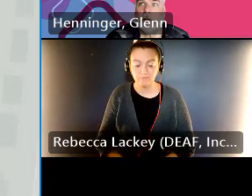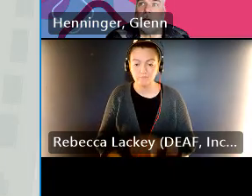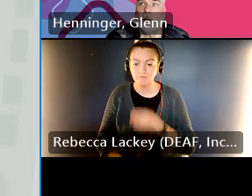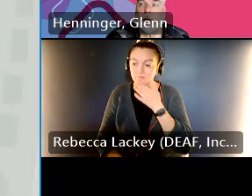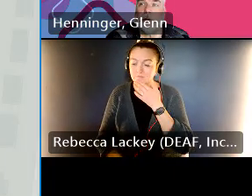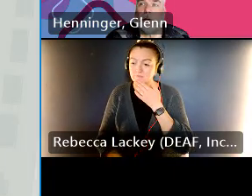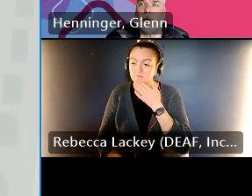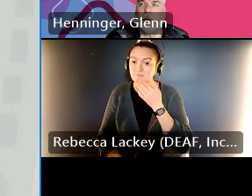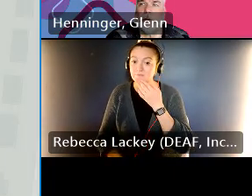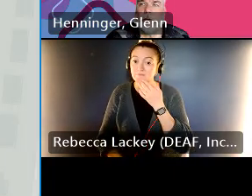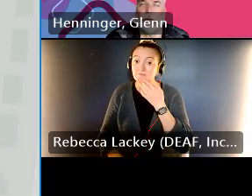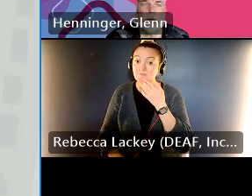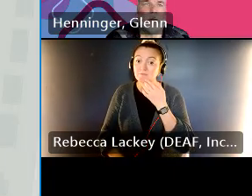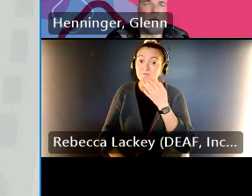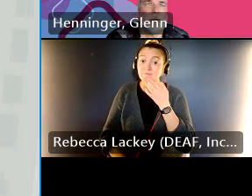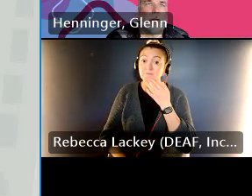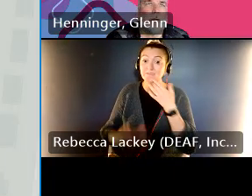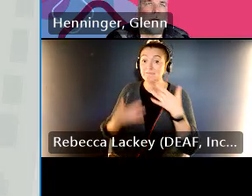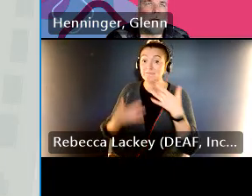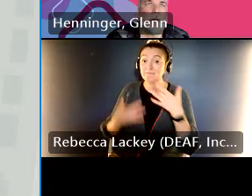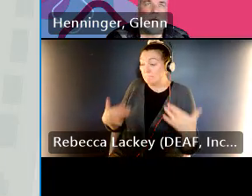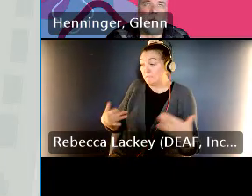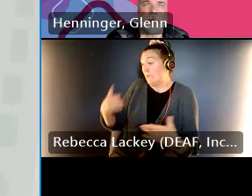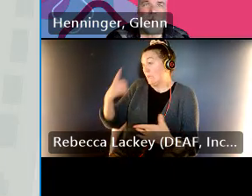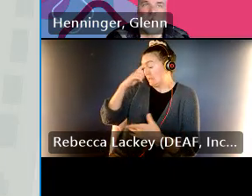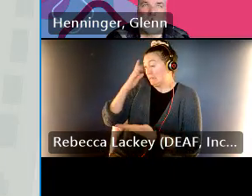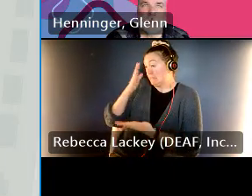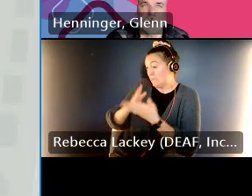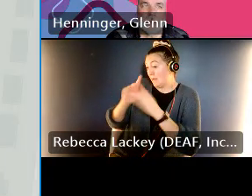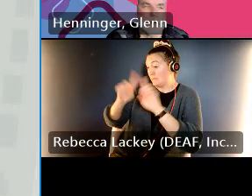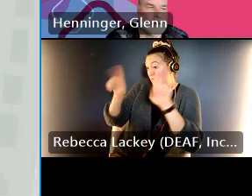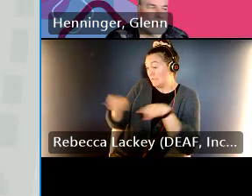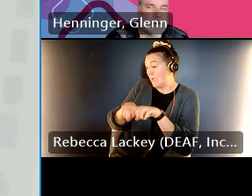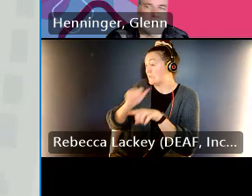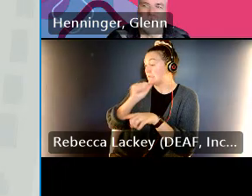Generally speaking, we don't consider stop signs to be a means of speed control.